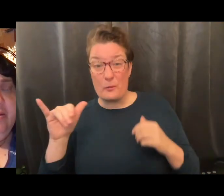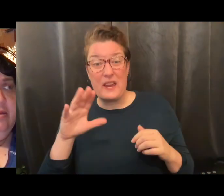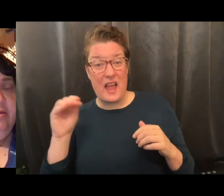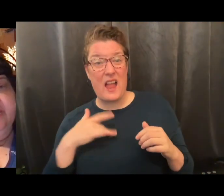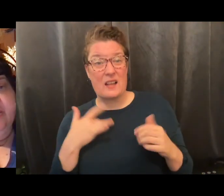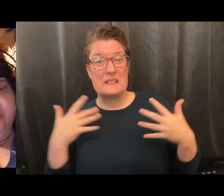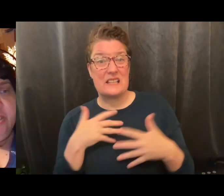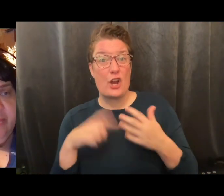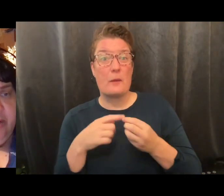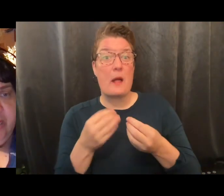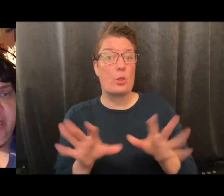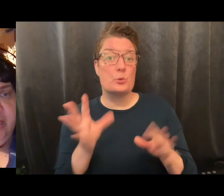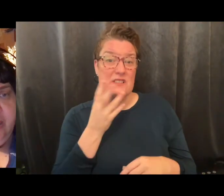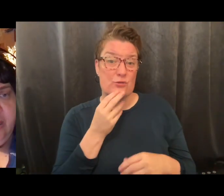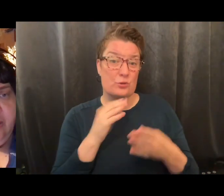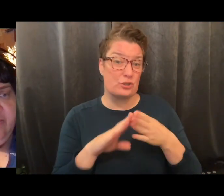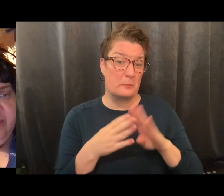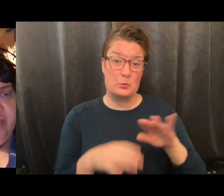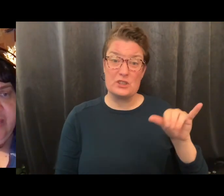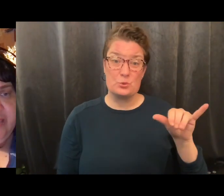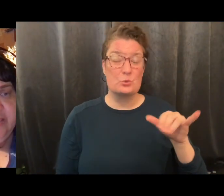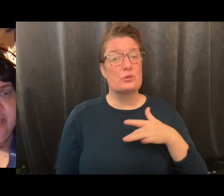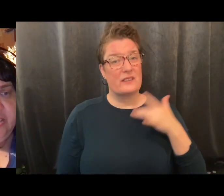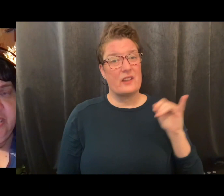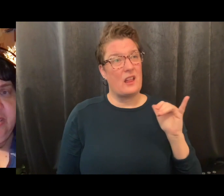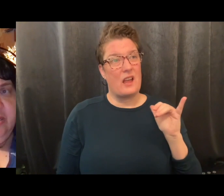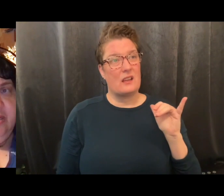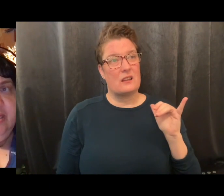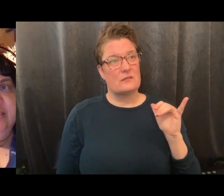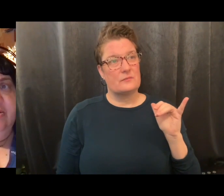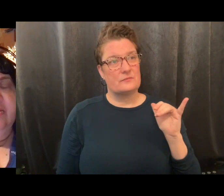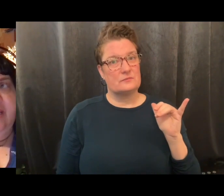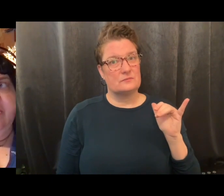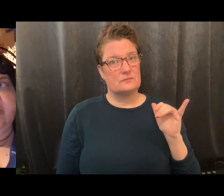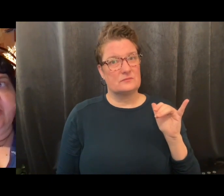You know, I feel like that's such a, it's so damaging to feel like I'm going